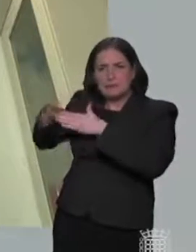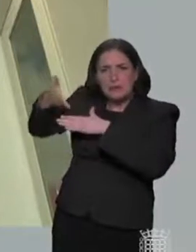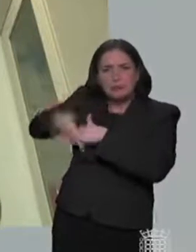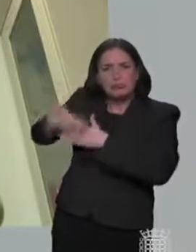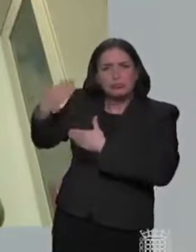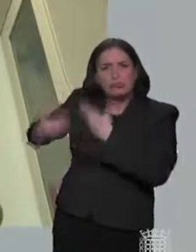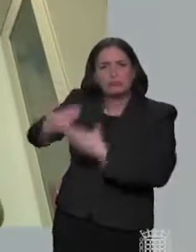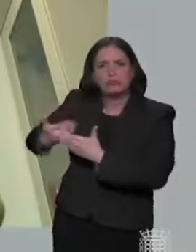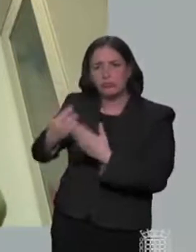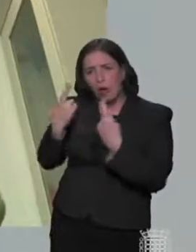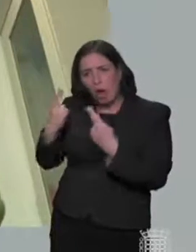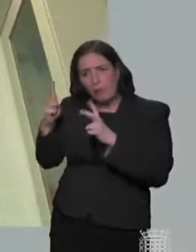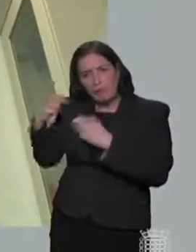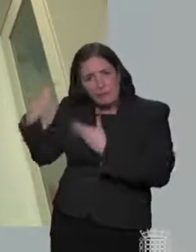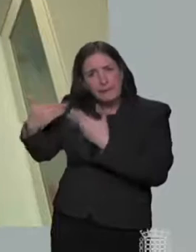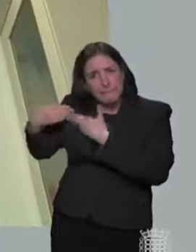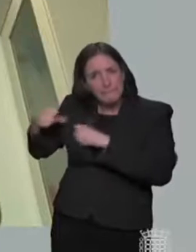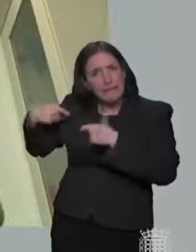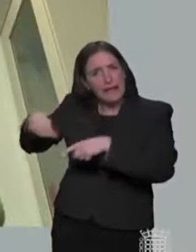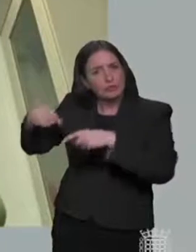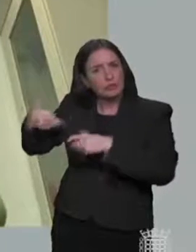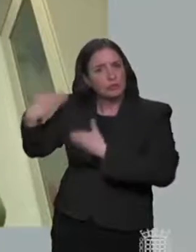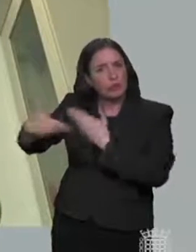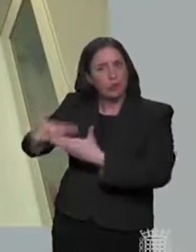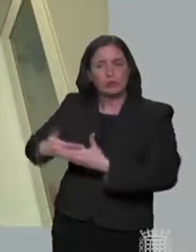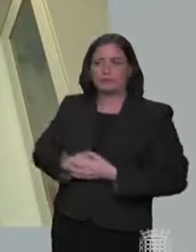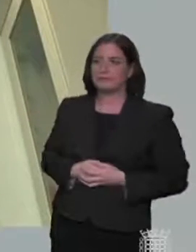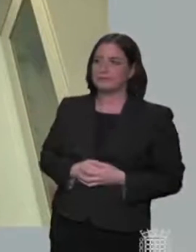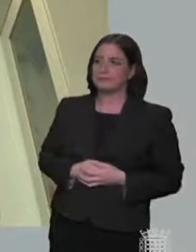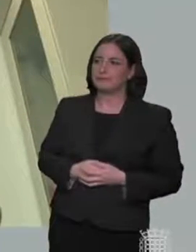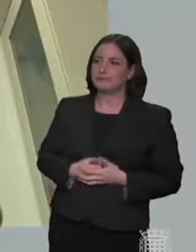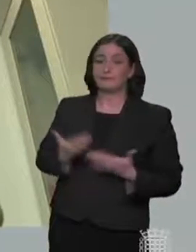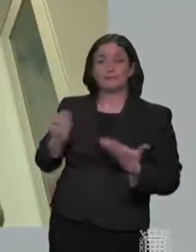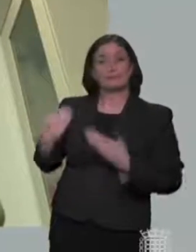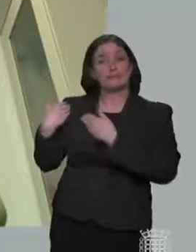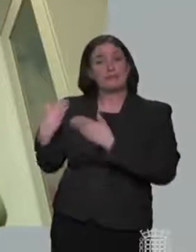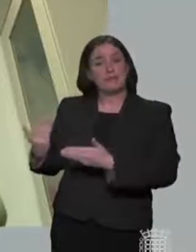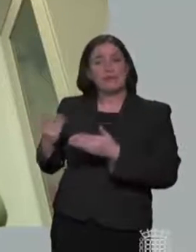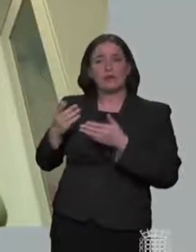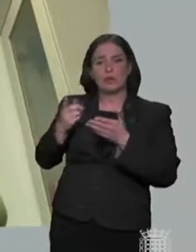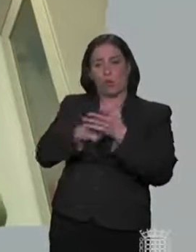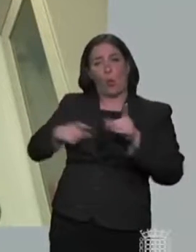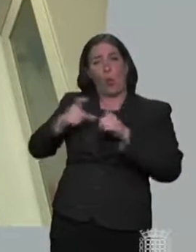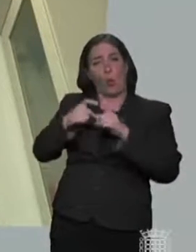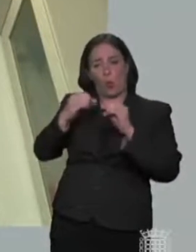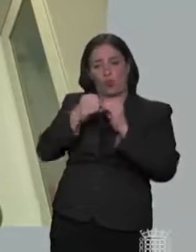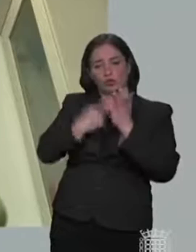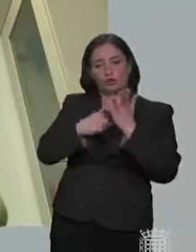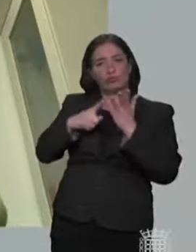i know danger to the little kids to whom i'm very grateful that it helped